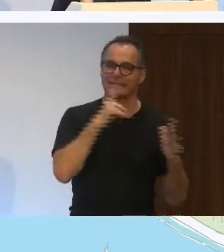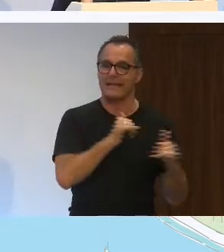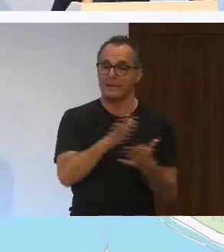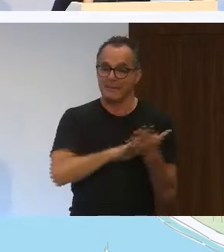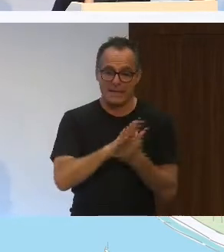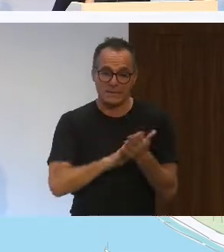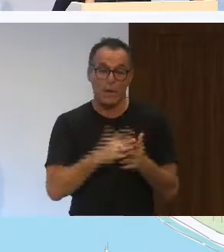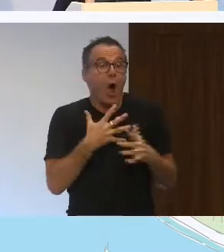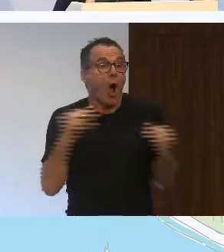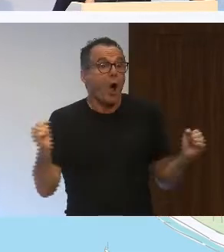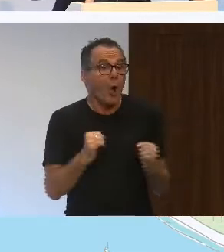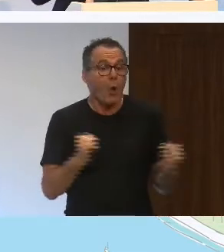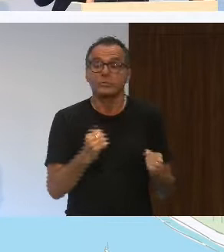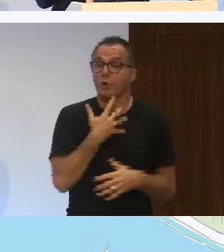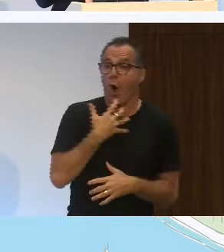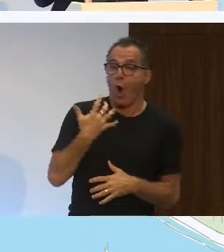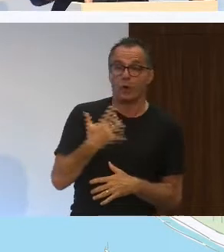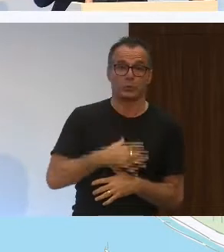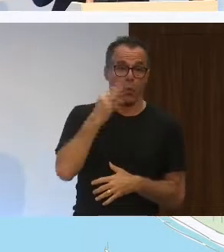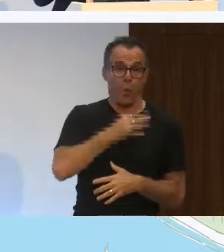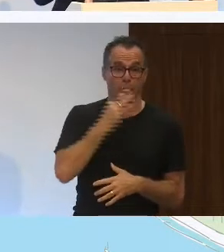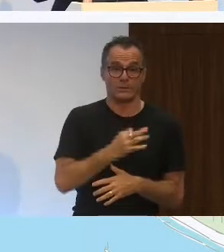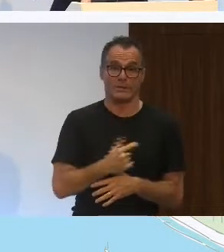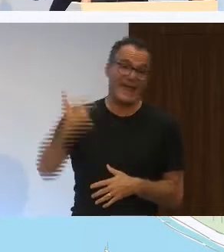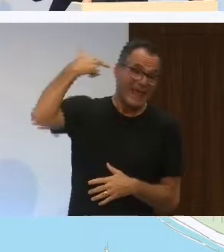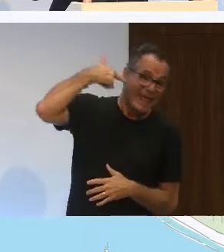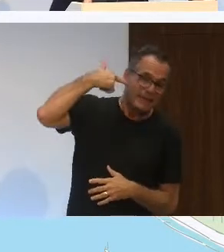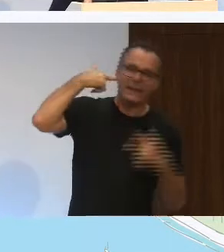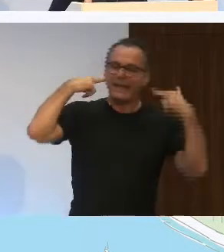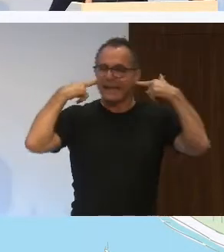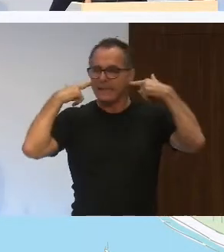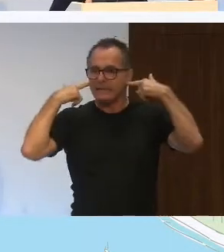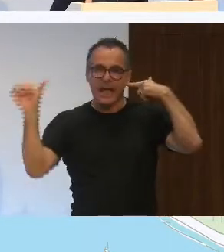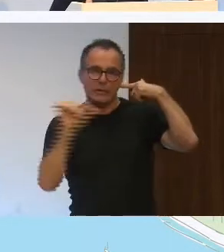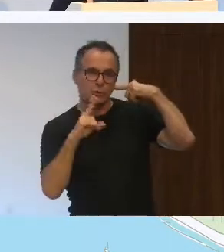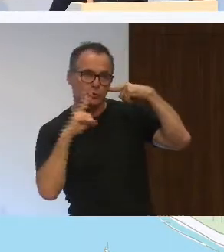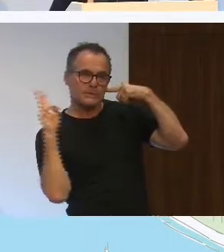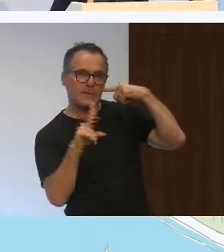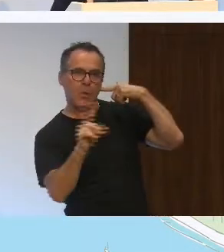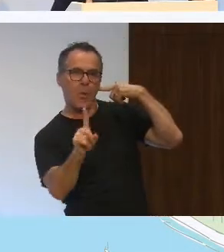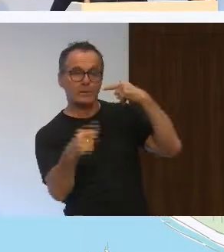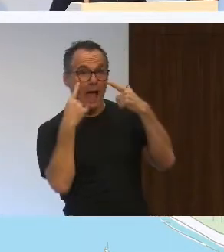and that leads physiologically. It should lead to a movement of the eyes when there is something called astigma,